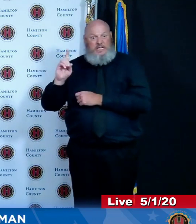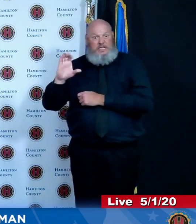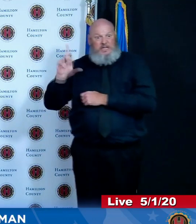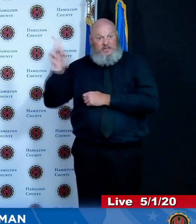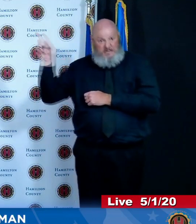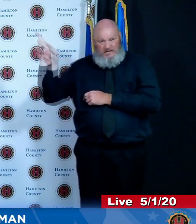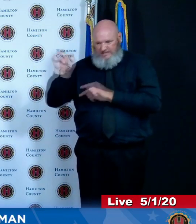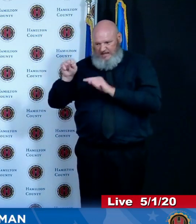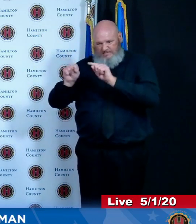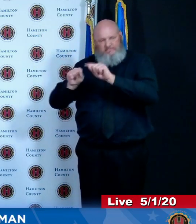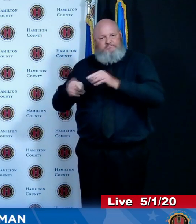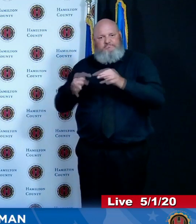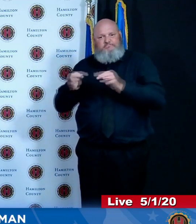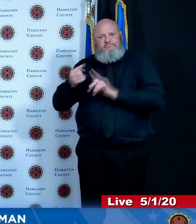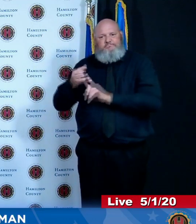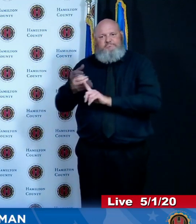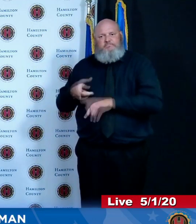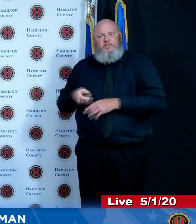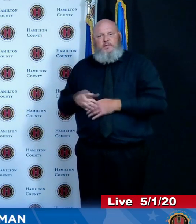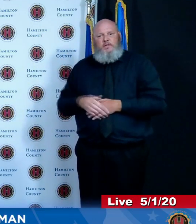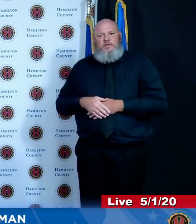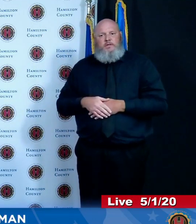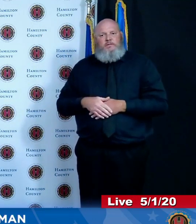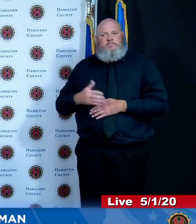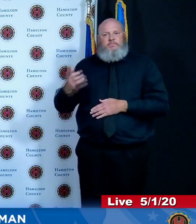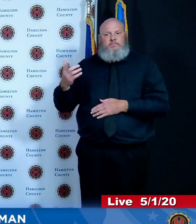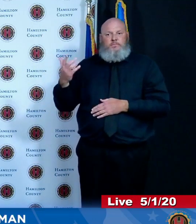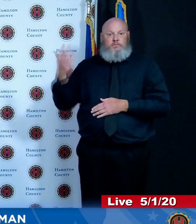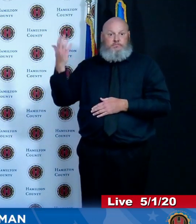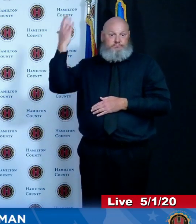shifted to the same day they were symptomatic and about two or three weeks